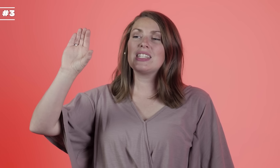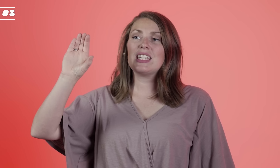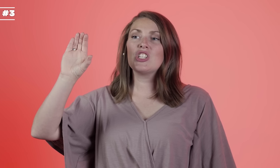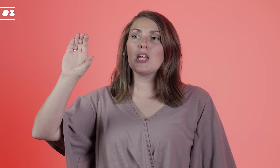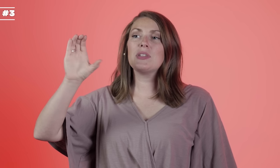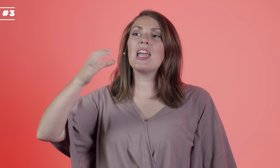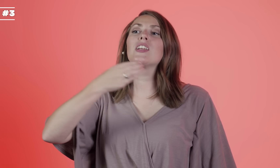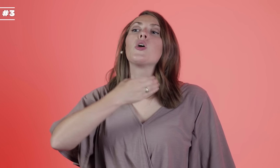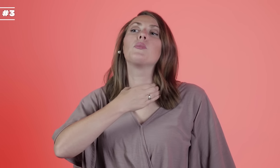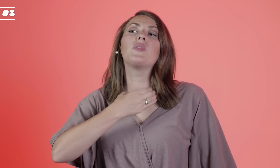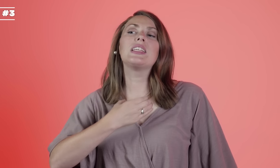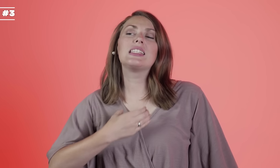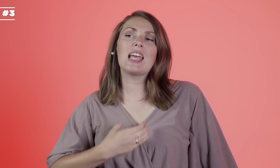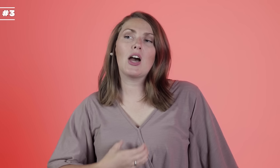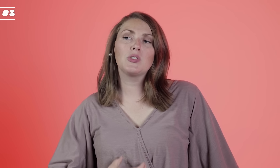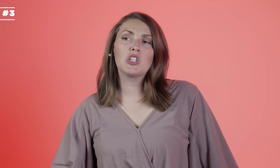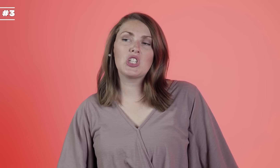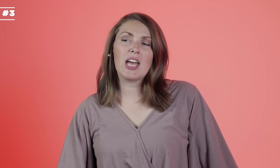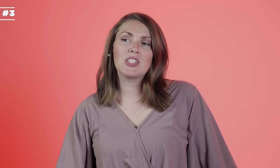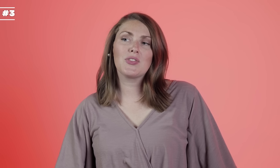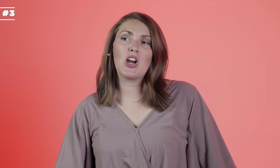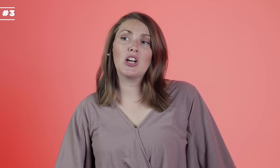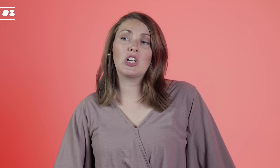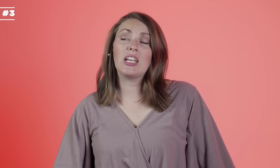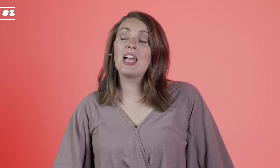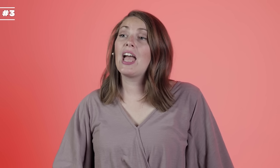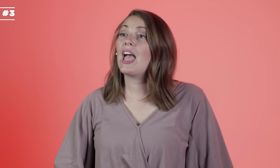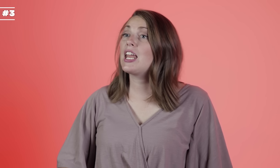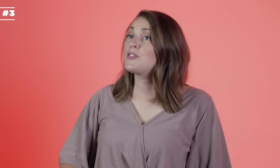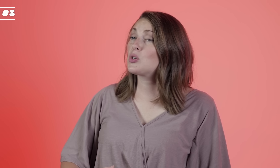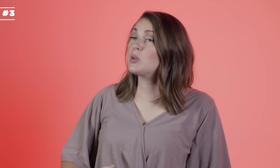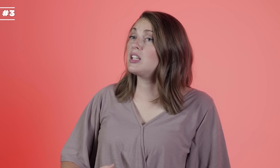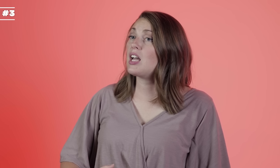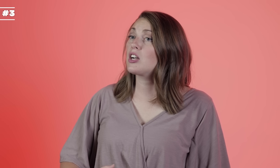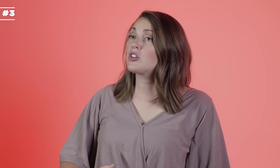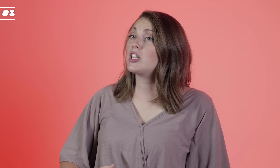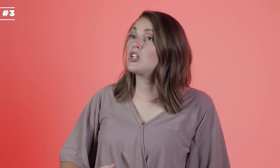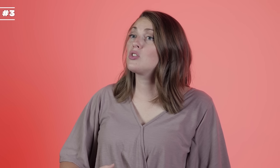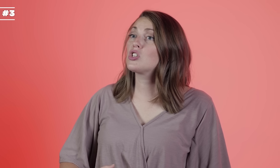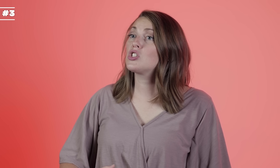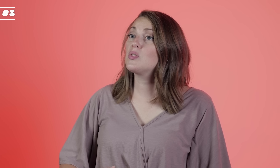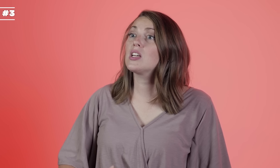'C' shaped hand moving down your chest for hungry, and if you're really hungry you just do this